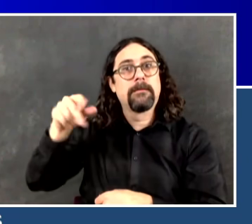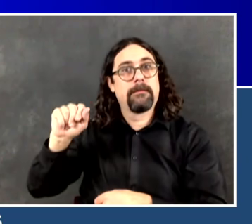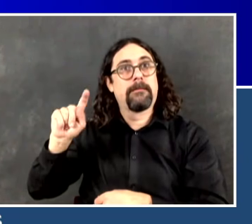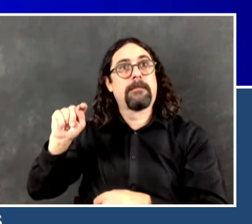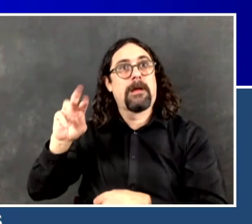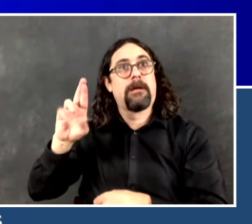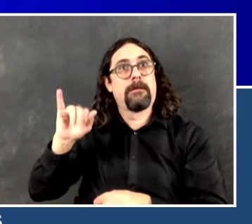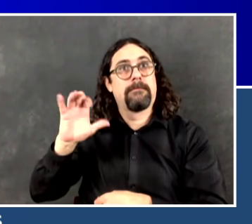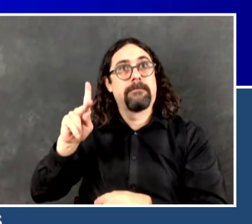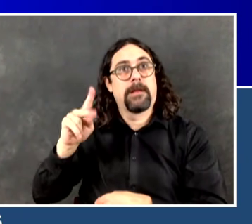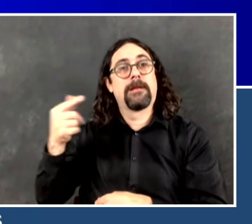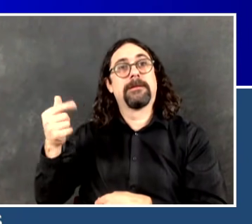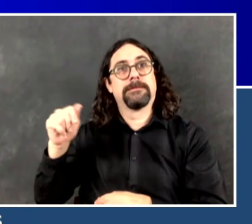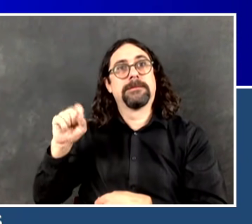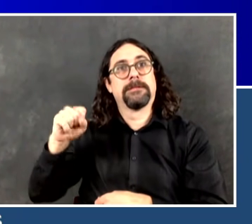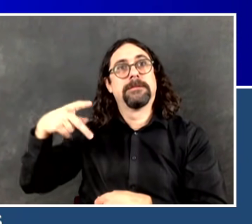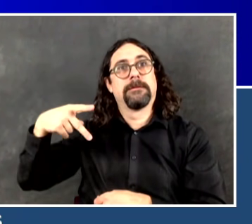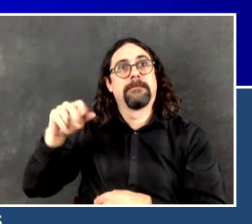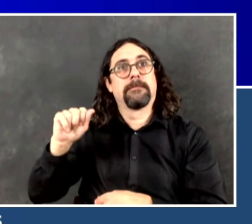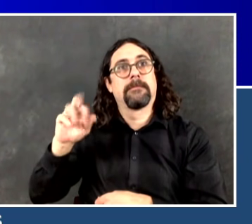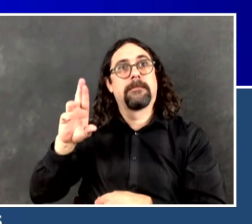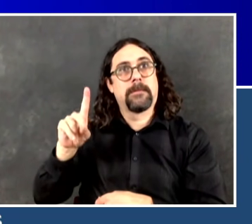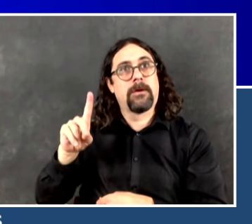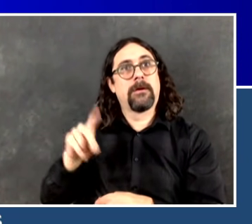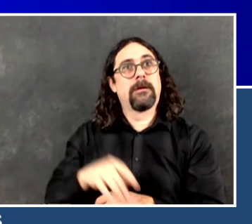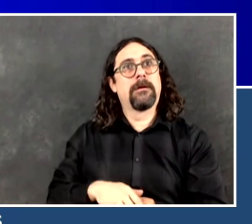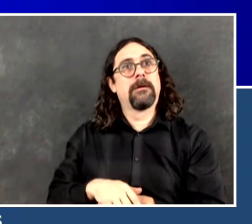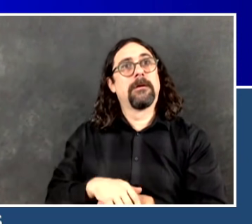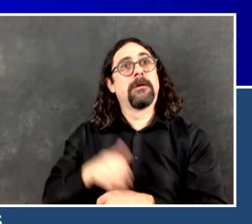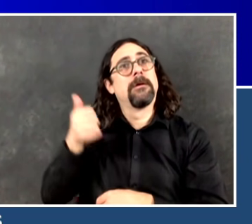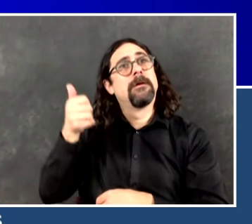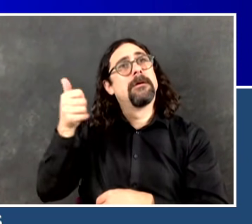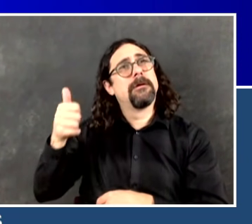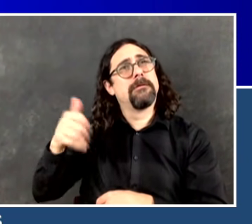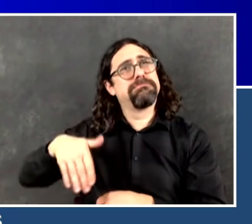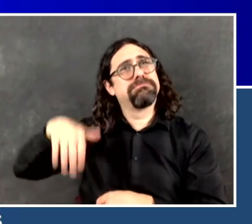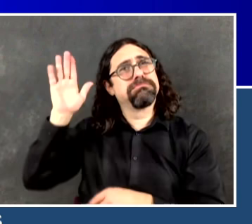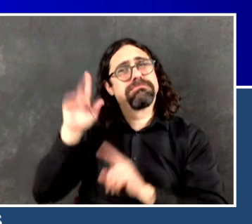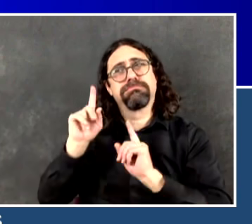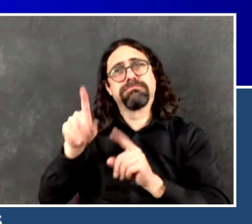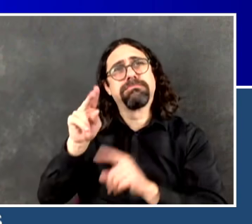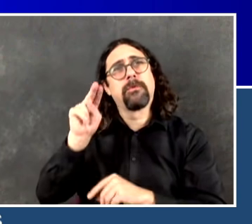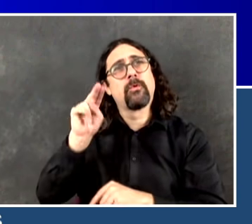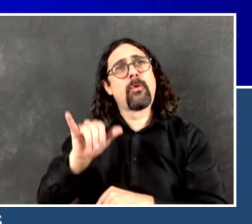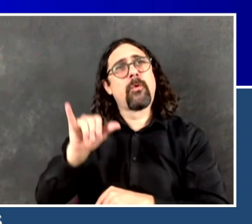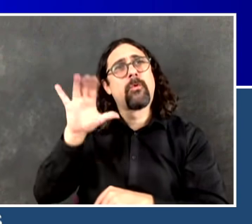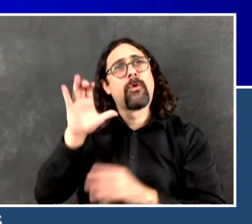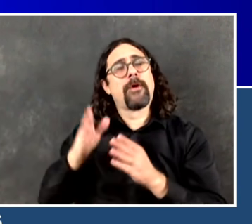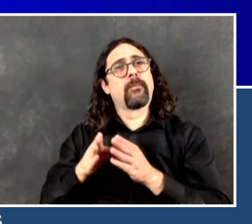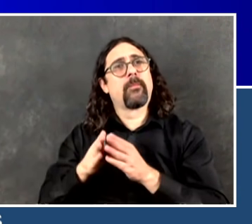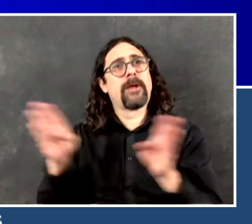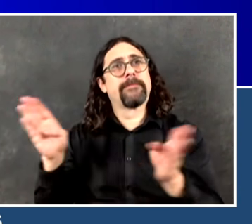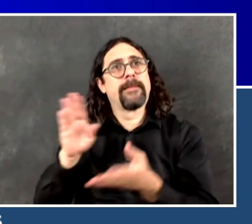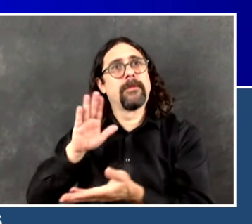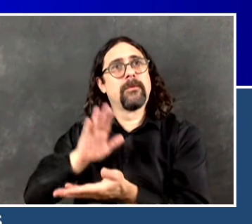AND THROUGH. BORN TO HAITIAN RPAESNT. GREW UP IN NEW